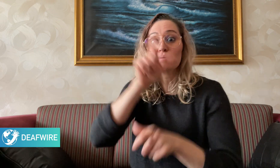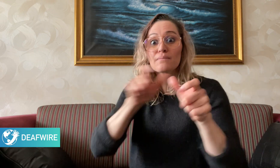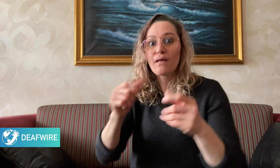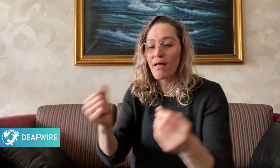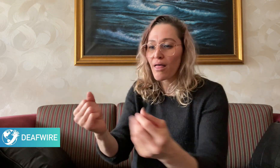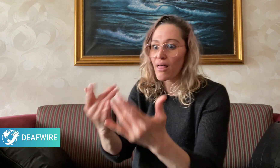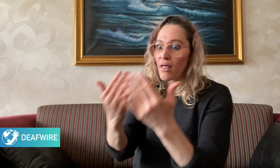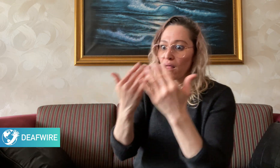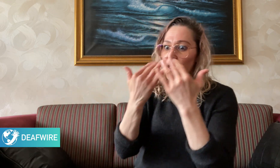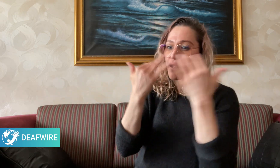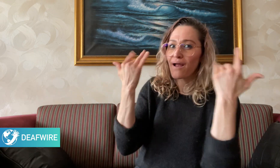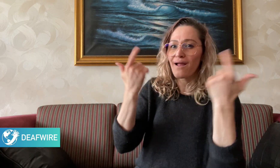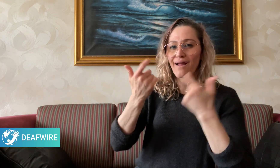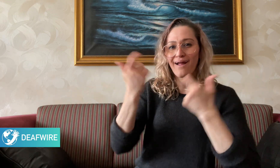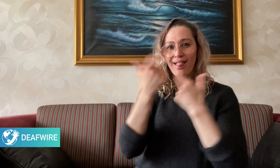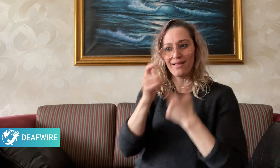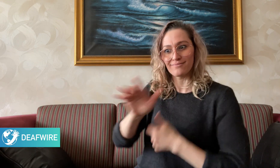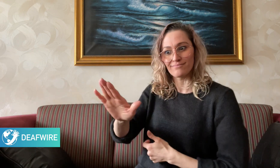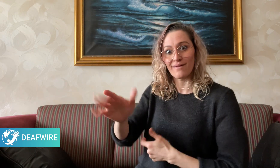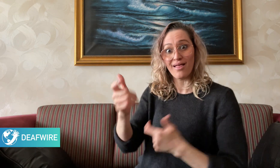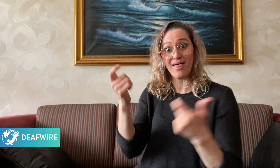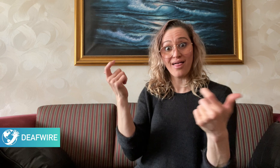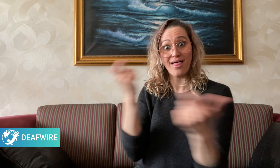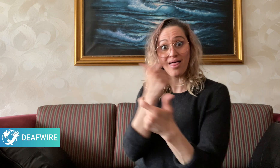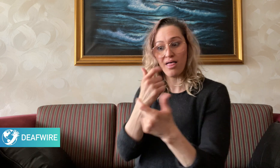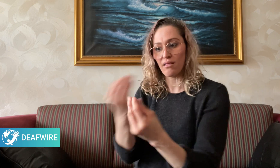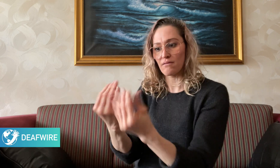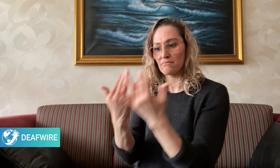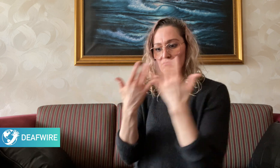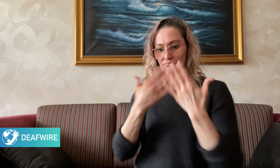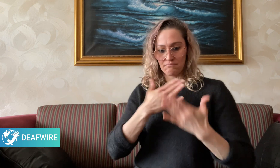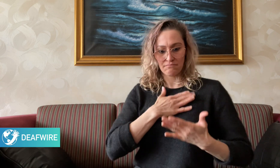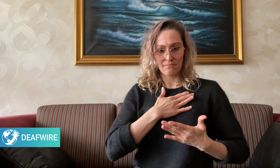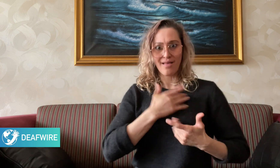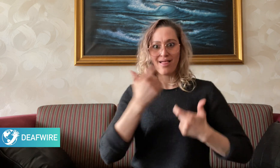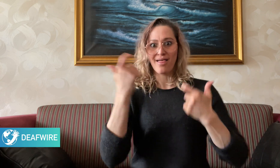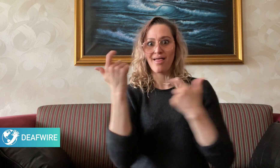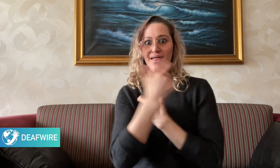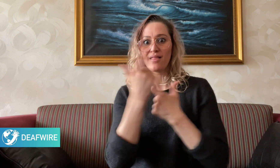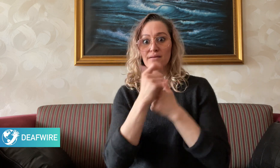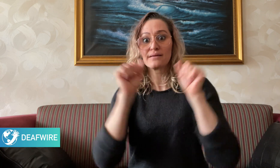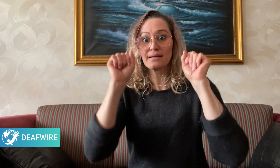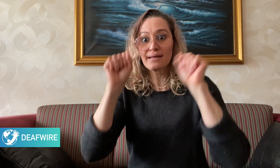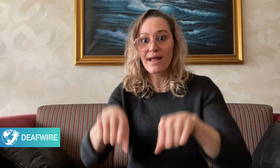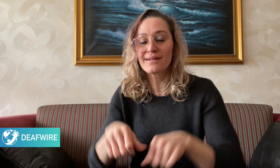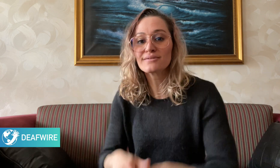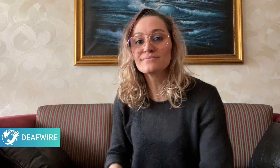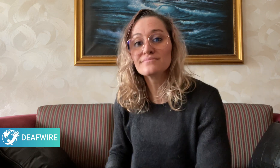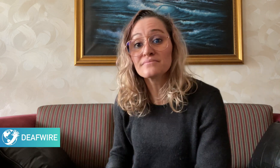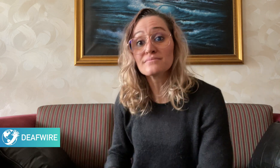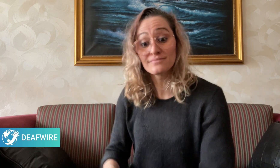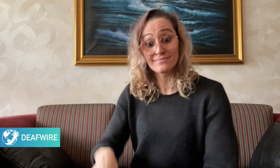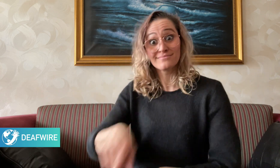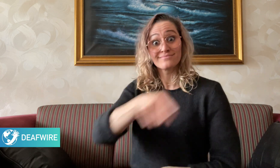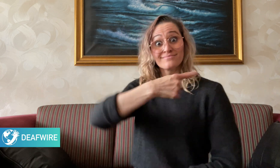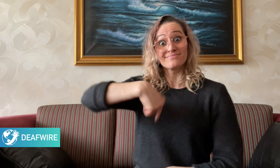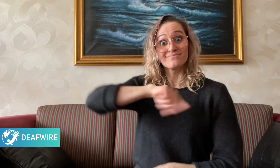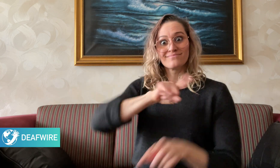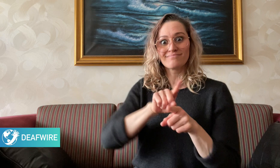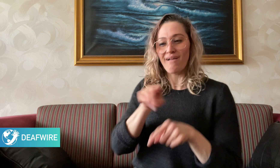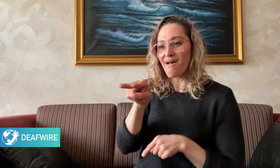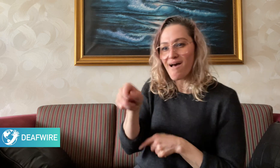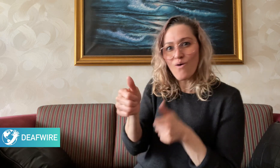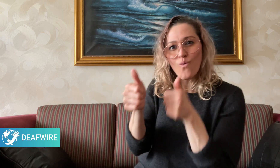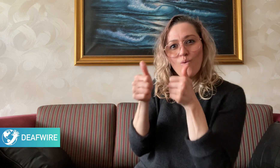our sense of humor. People who like that comedian may